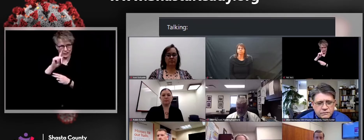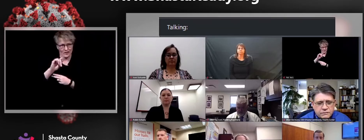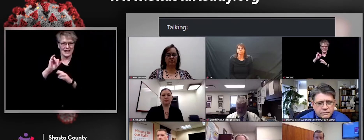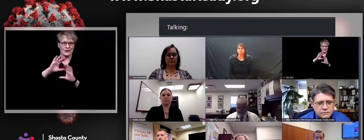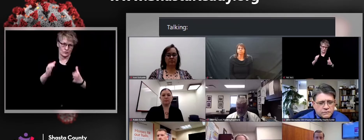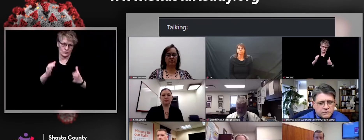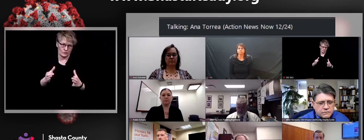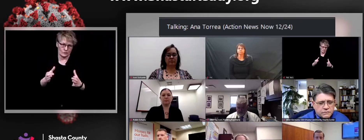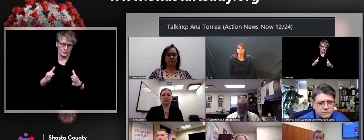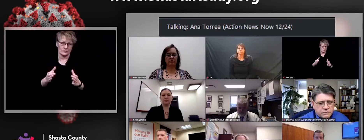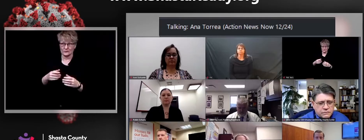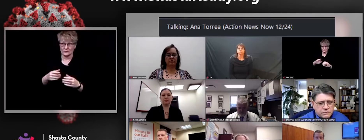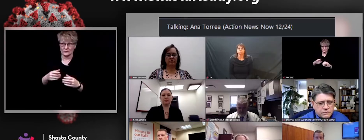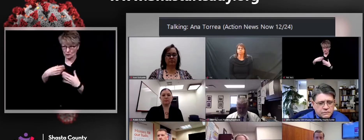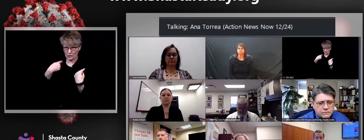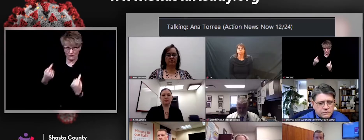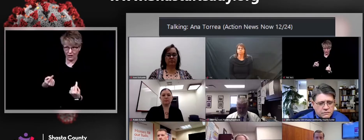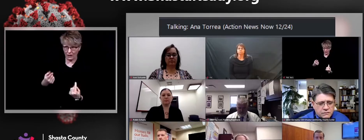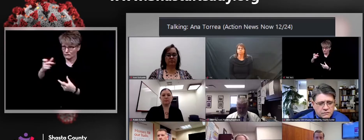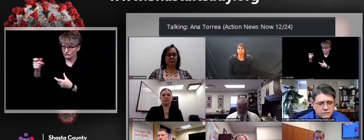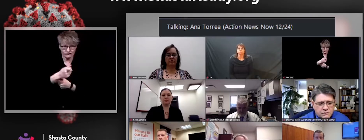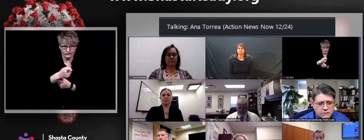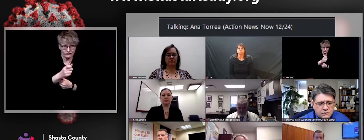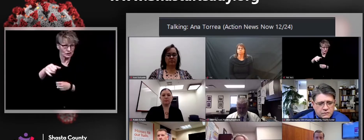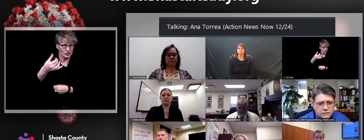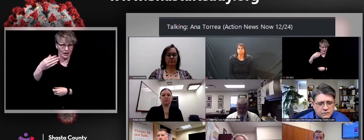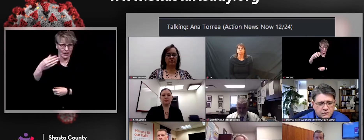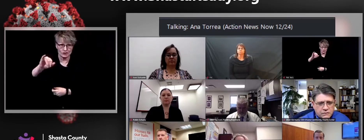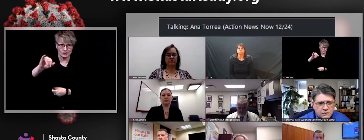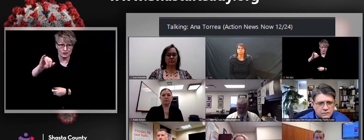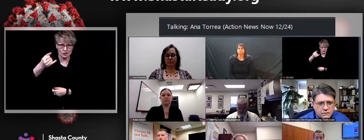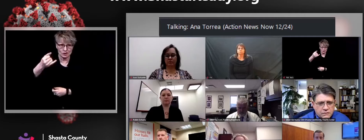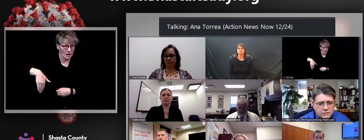Perfect. And then just to follow up on that, how many of doses of that vaccine have we received?